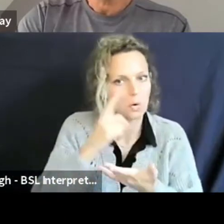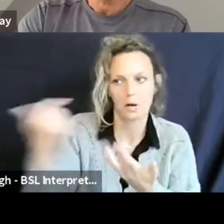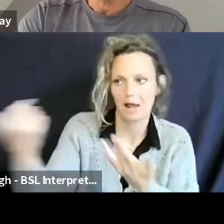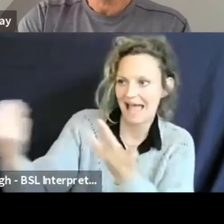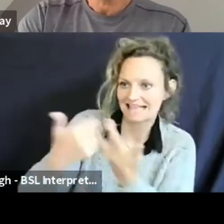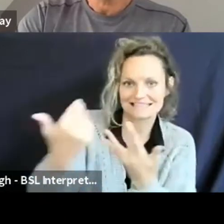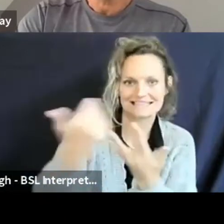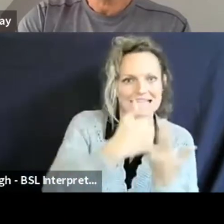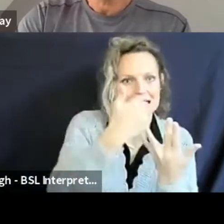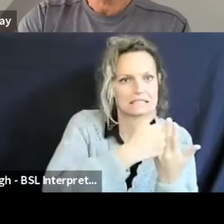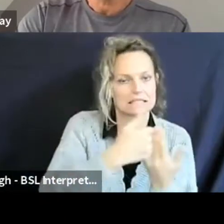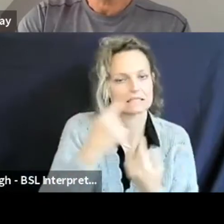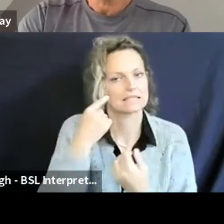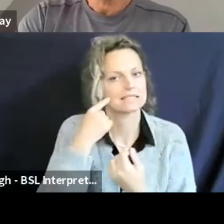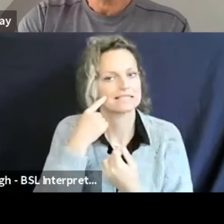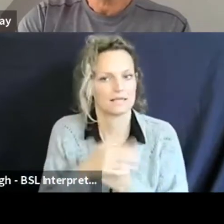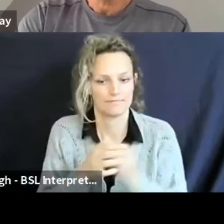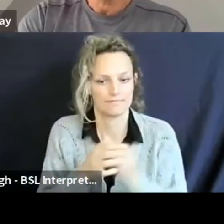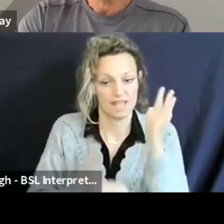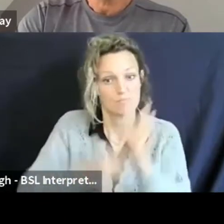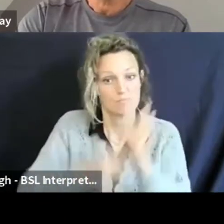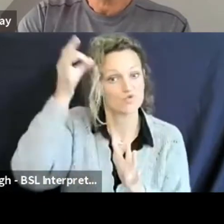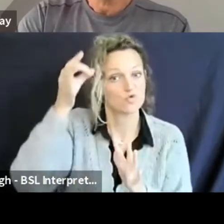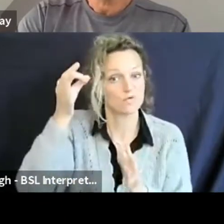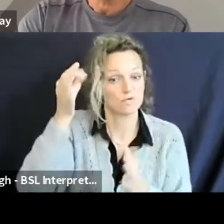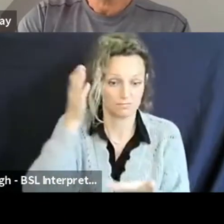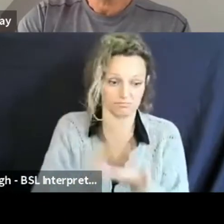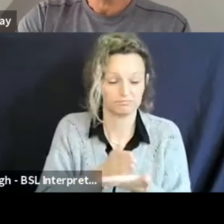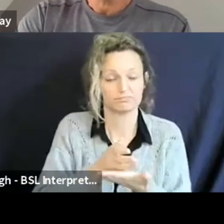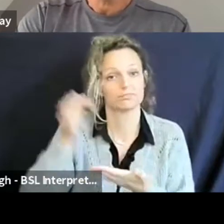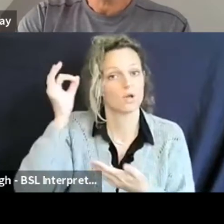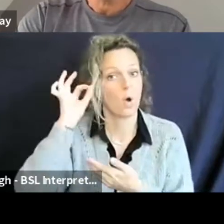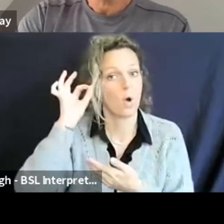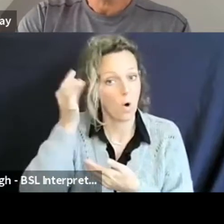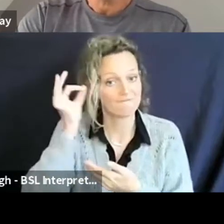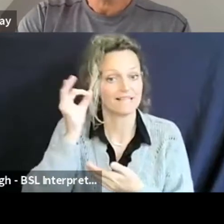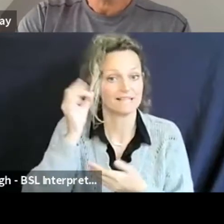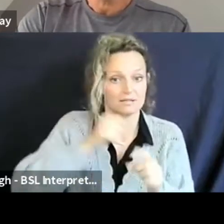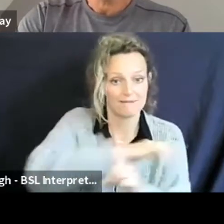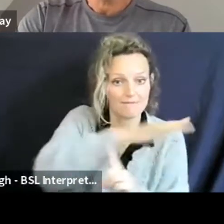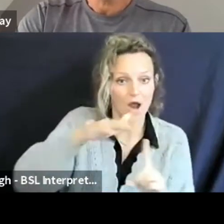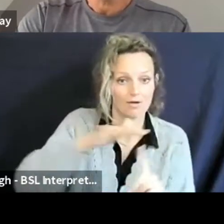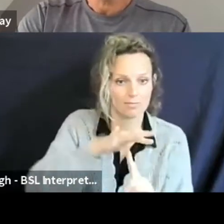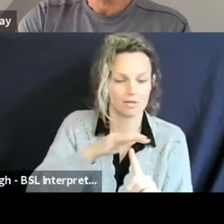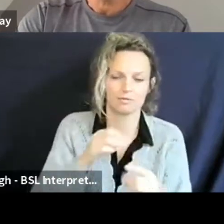Bigger offices than they used to be.